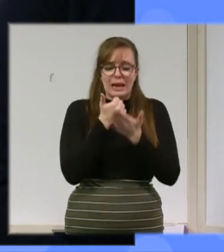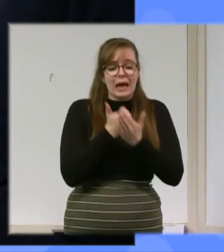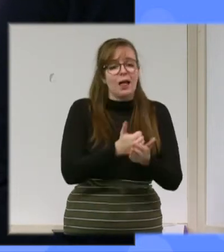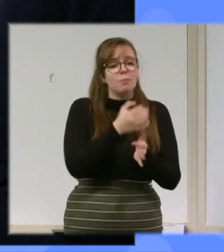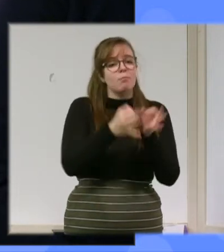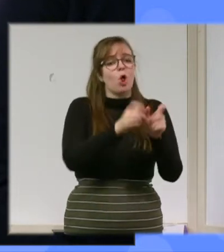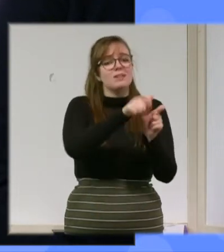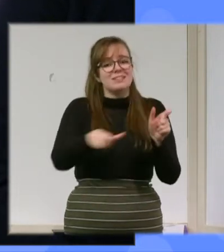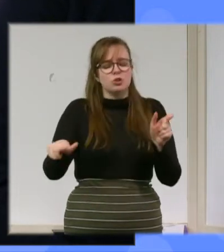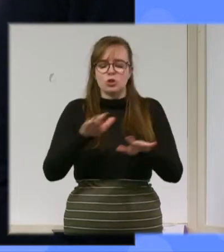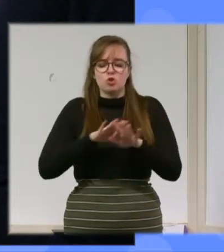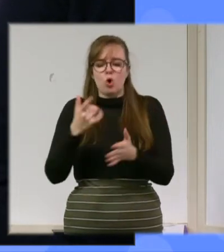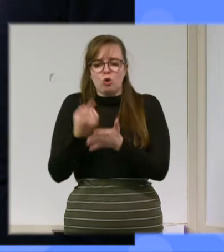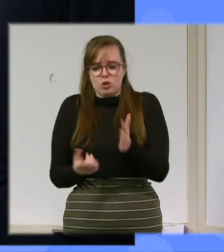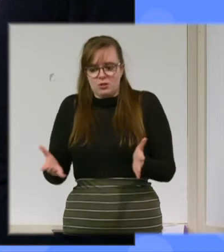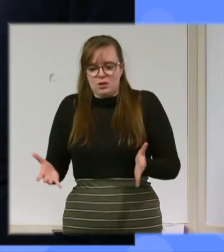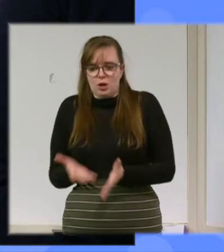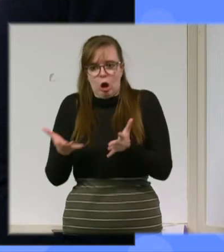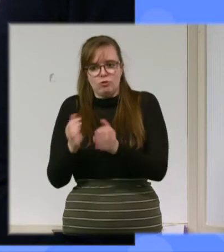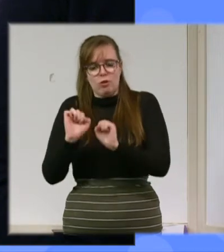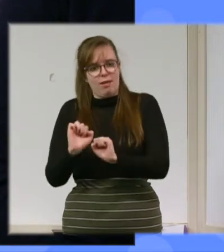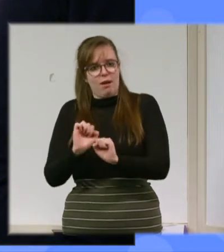not just of the courage of their convictions but actually to think and